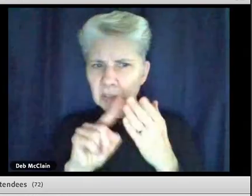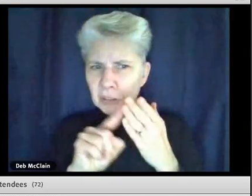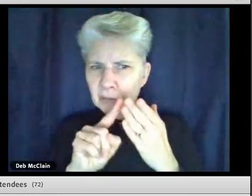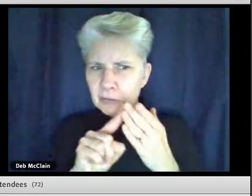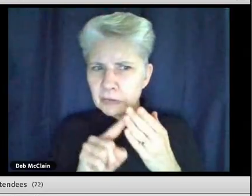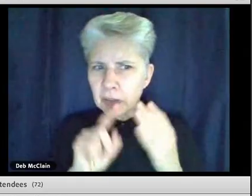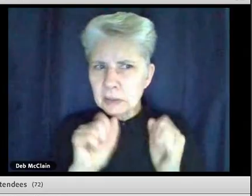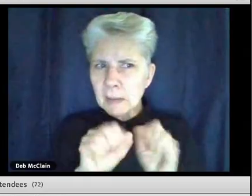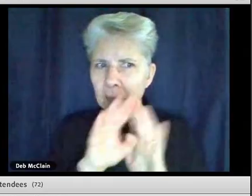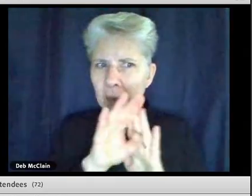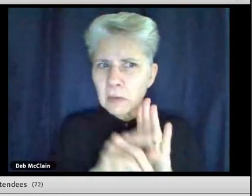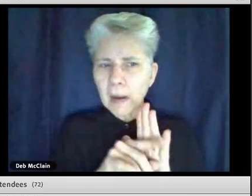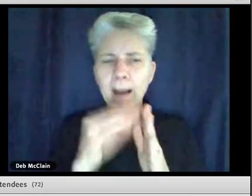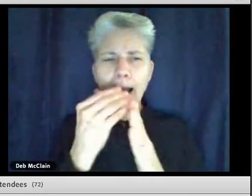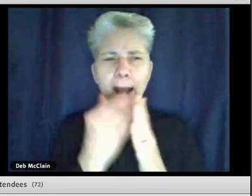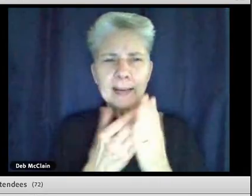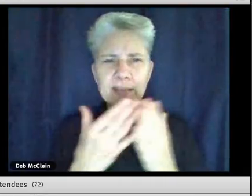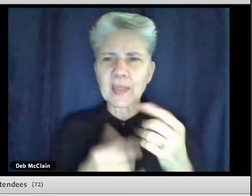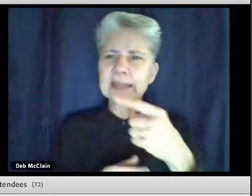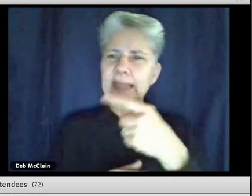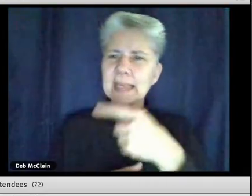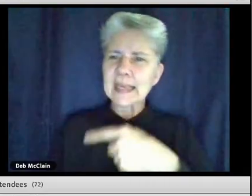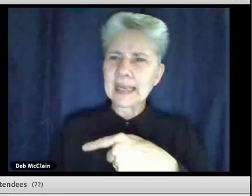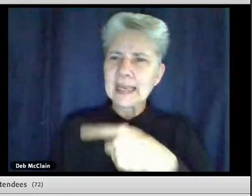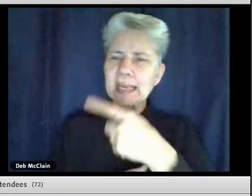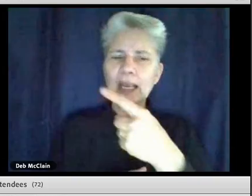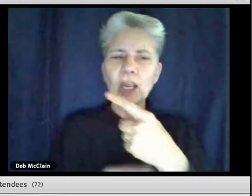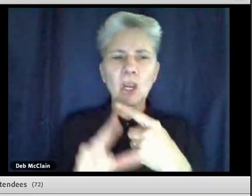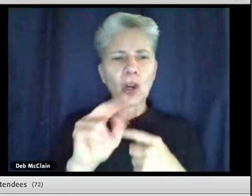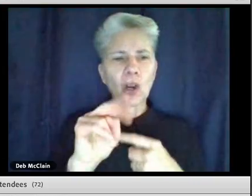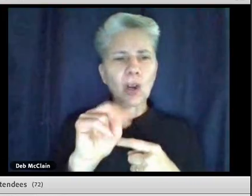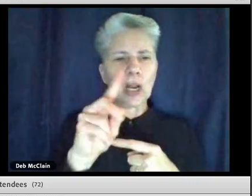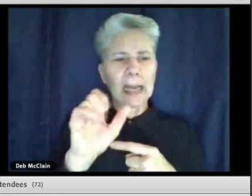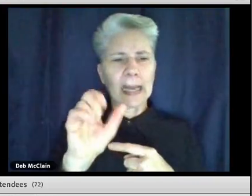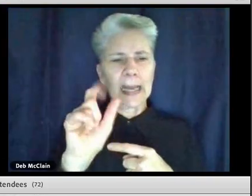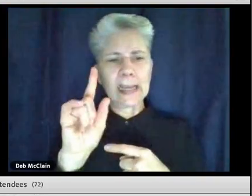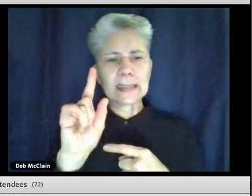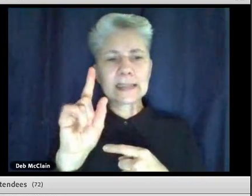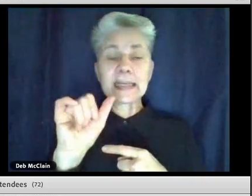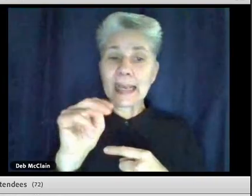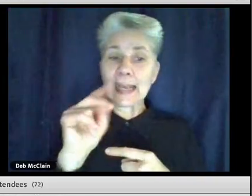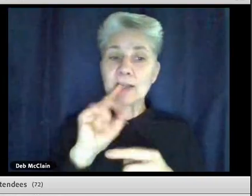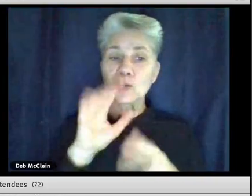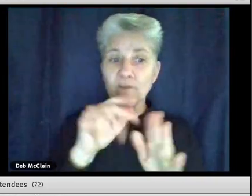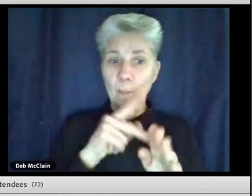about coronavirus real? Things you can look at to check that. So I list some things here.